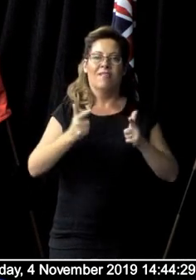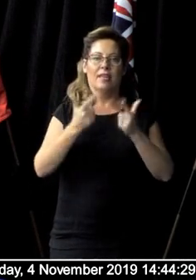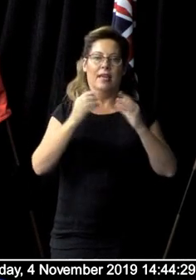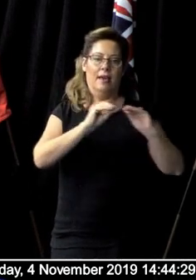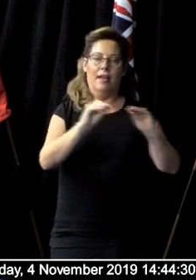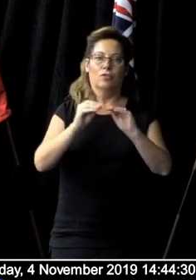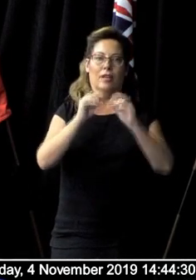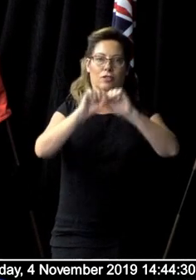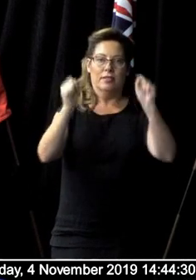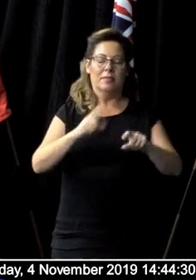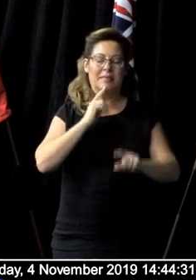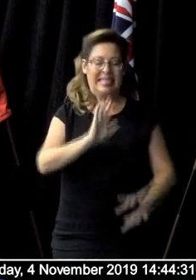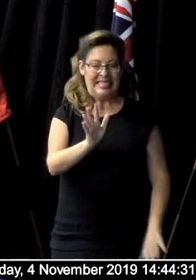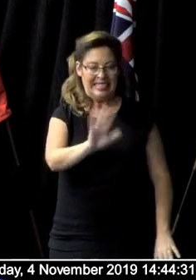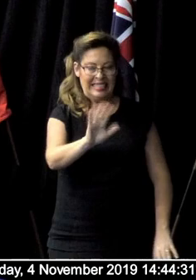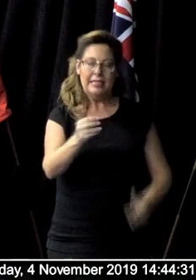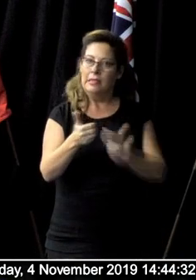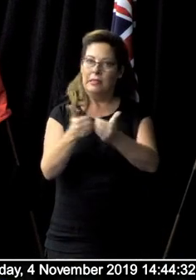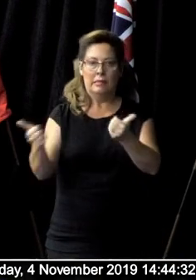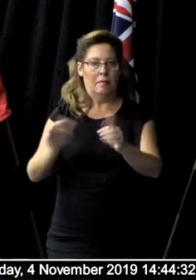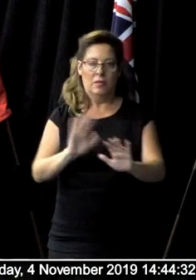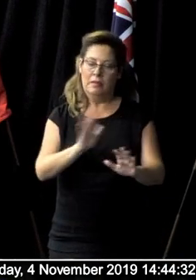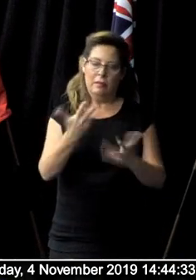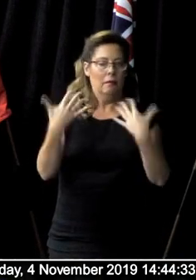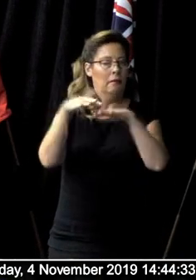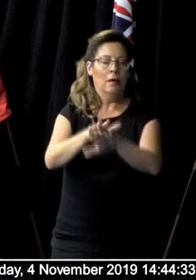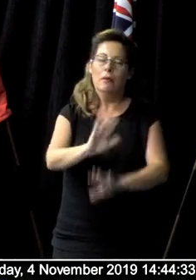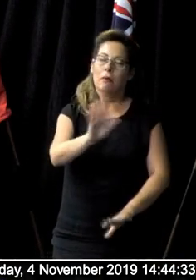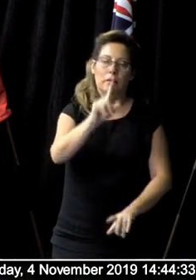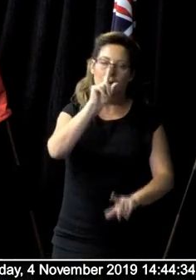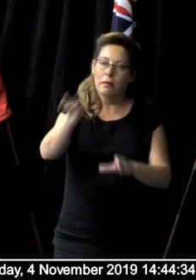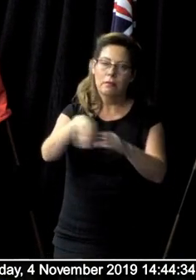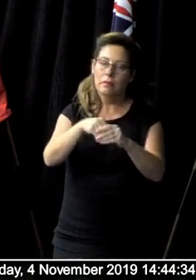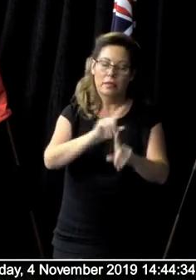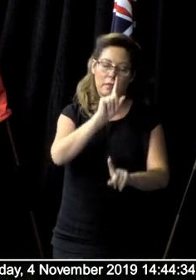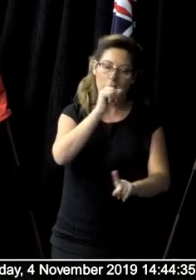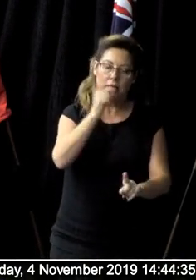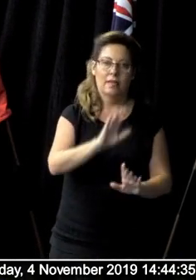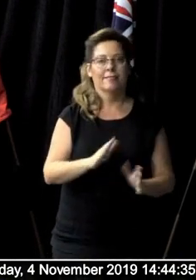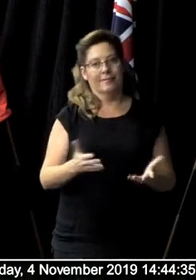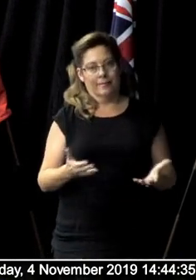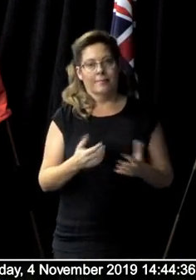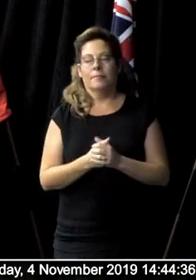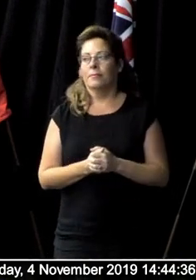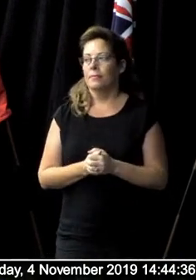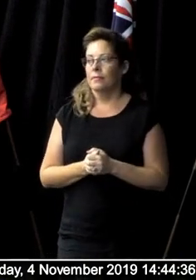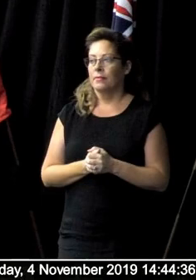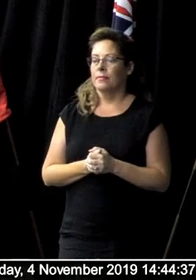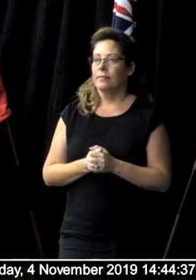Okay. And the types of messaging you’ve relayed in your evidence earlier about families